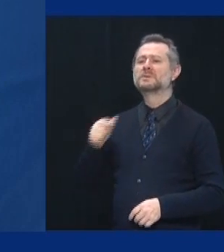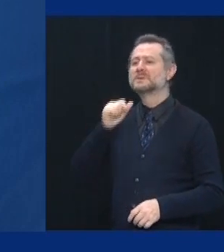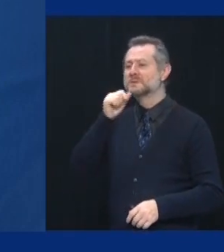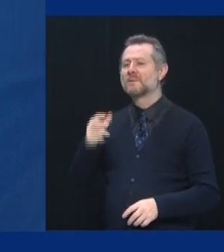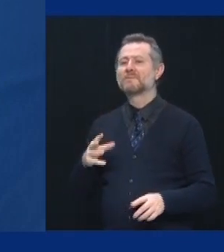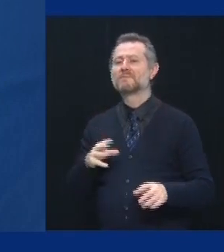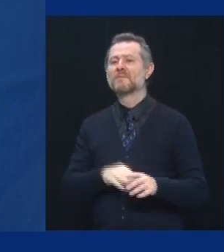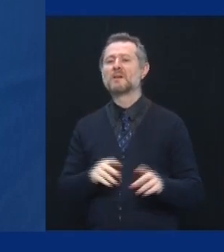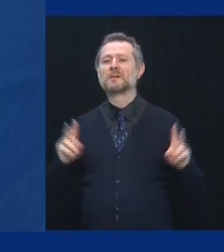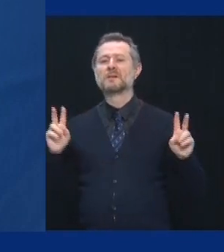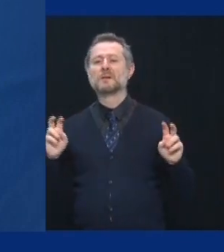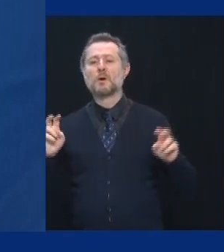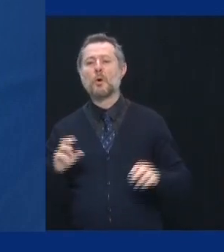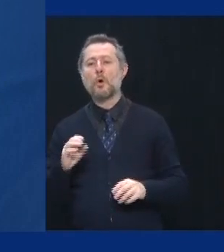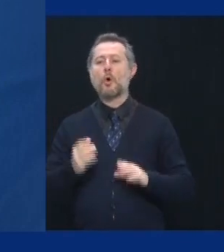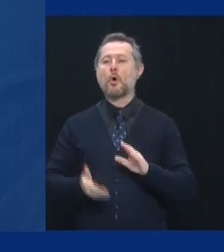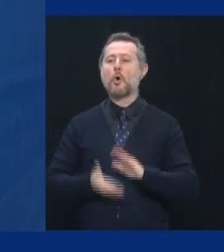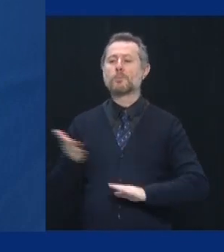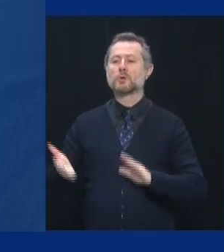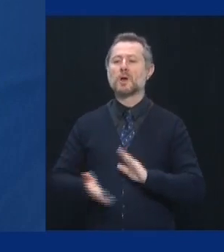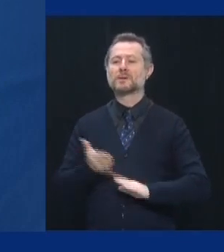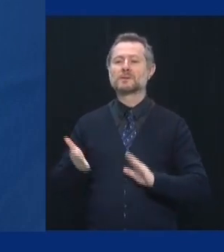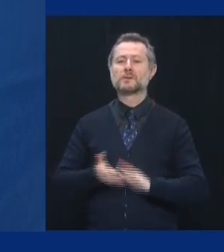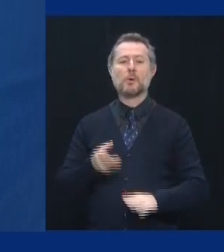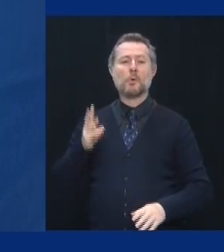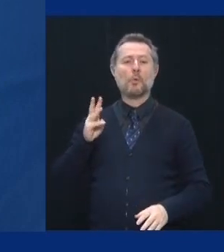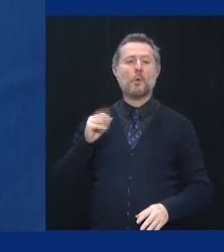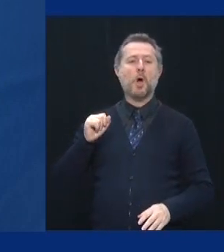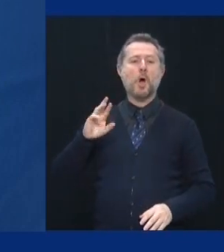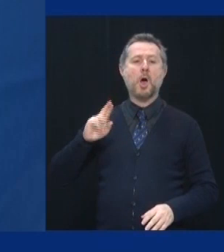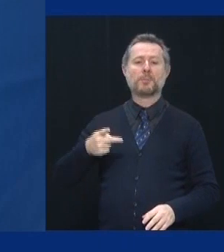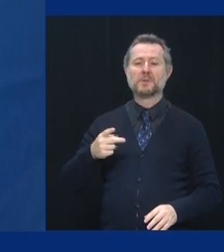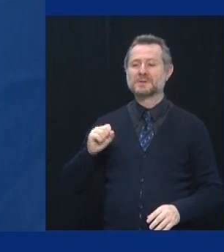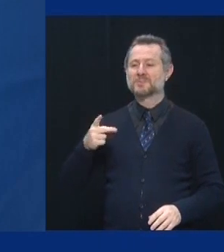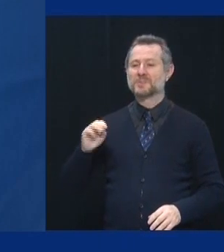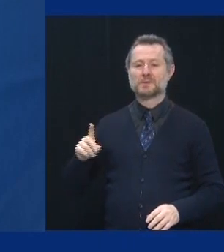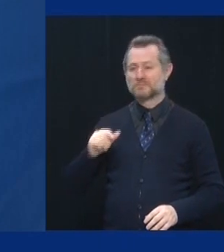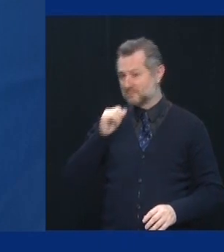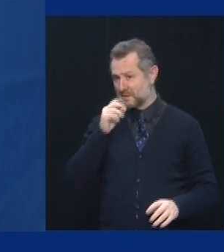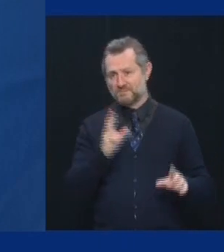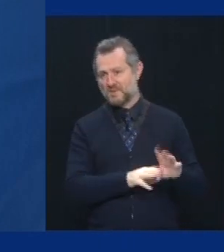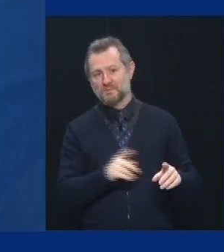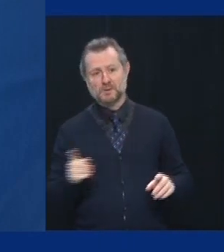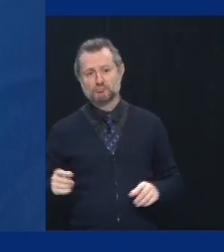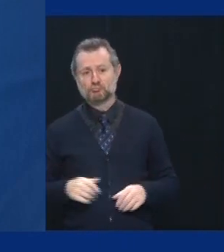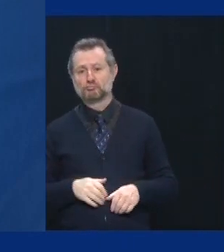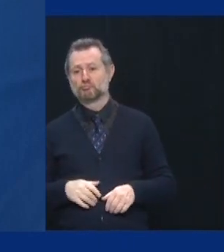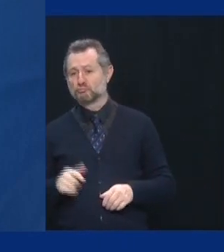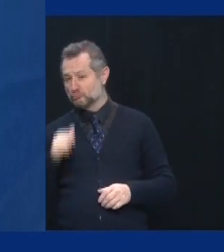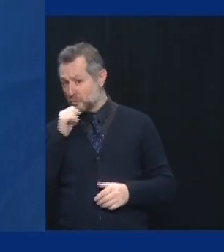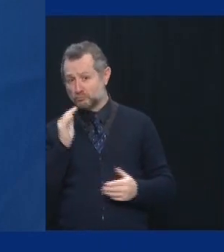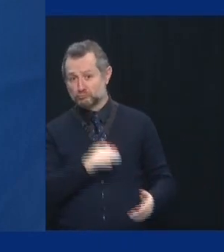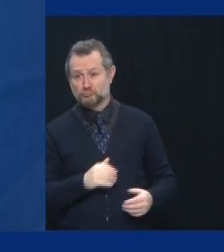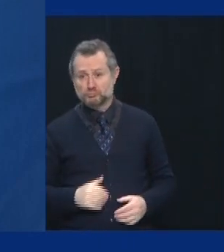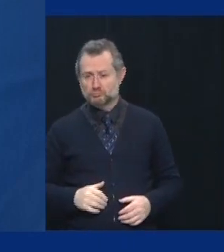PFIZER IS TECHNICALLY NOT BOUND BY ANY FEDERAL AGREEMENT BECAUSE THEY DID NOT GET ENGAGED WITH WHAT THE FEDERAL GOVERNMENT